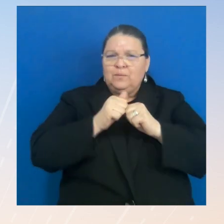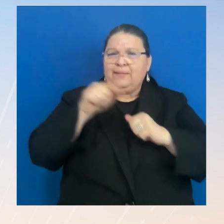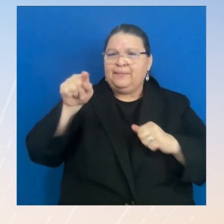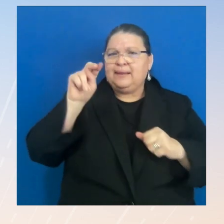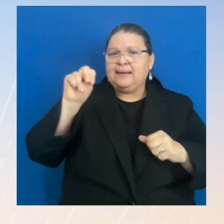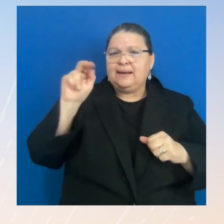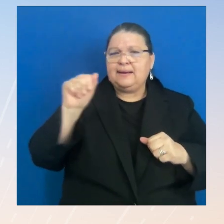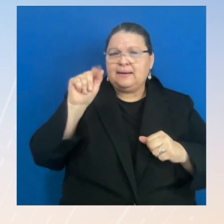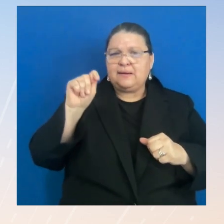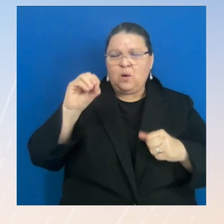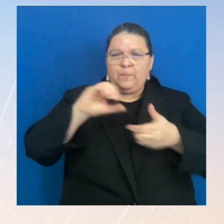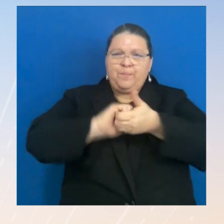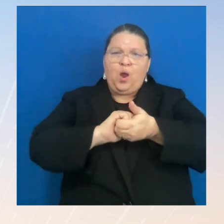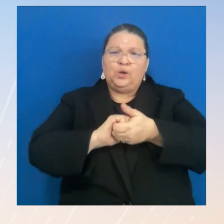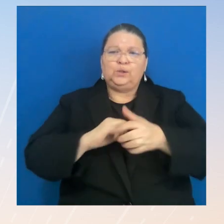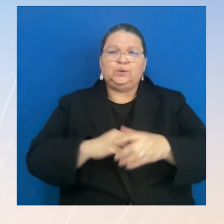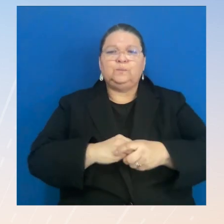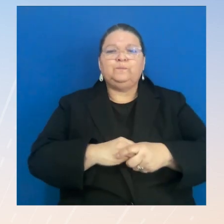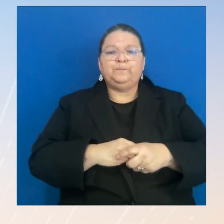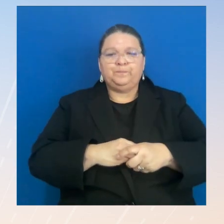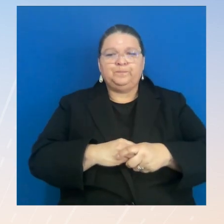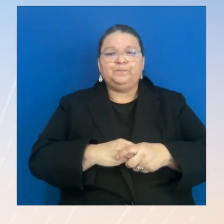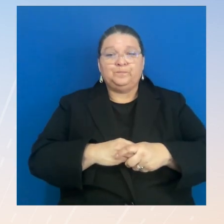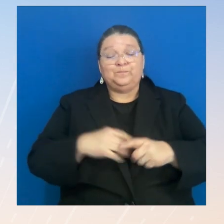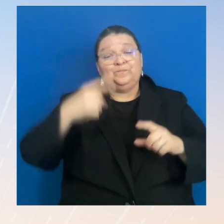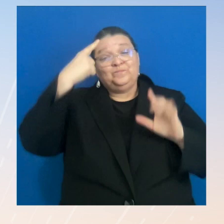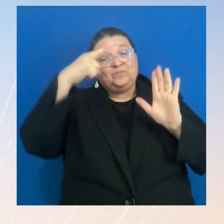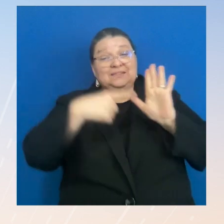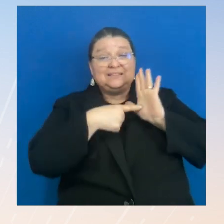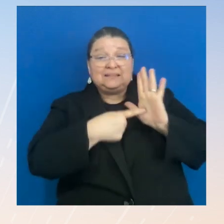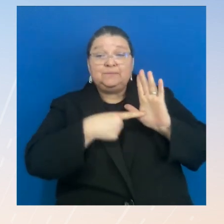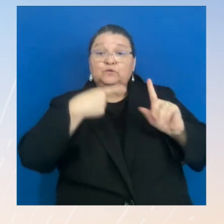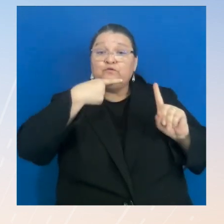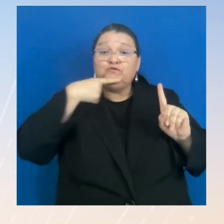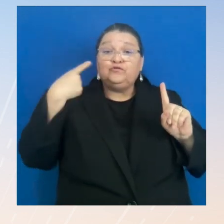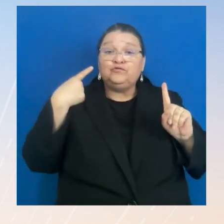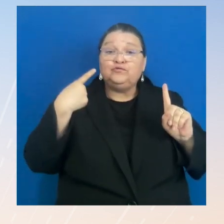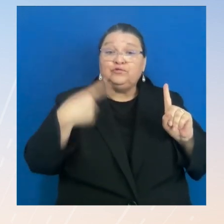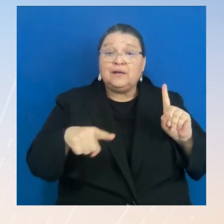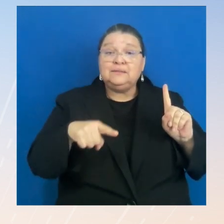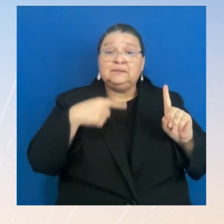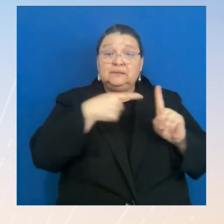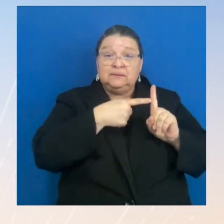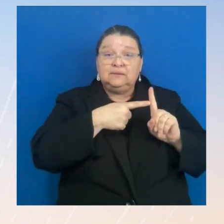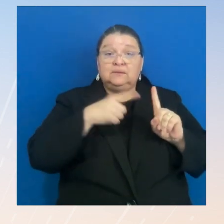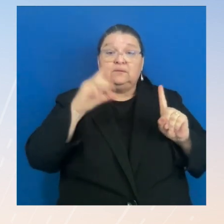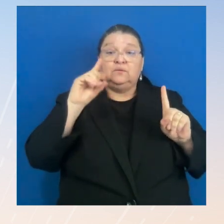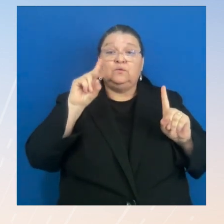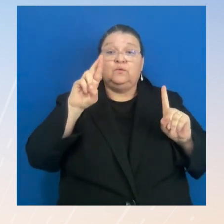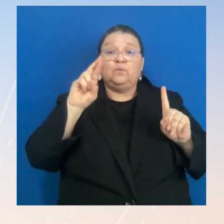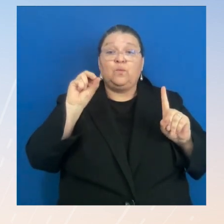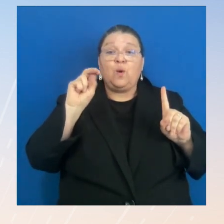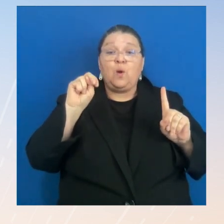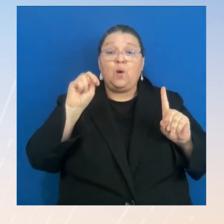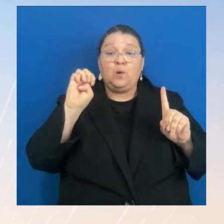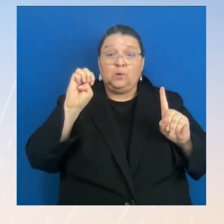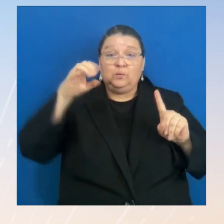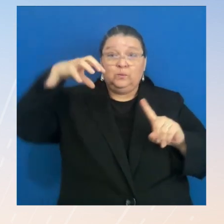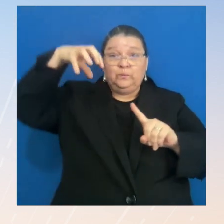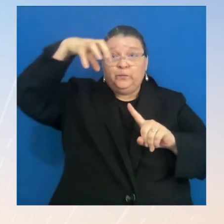made its way into Polish airspace before going back to Ukraine and being shot down. Does a drone into Poland